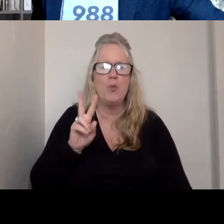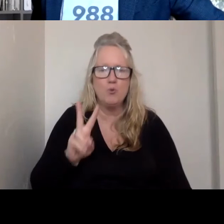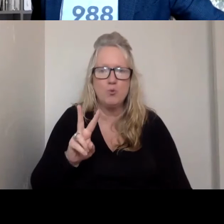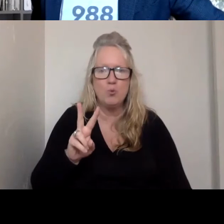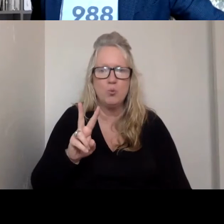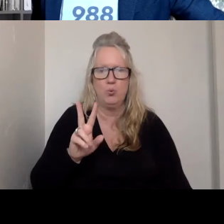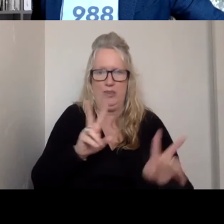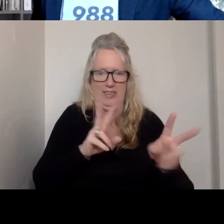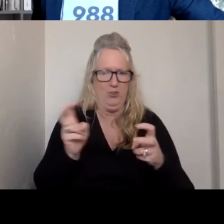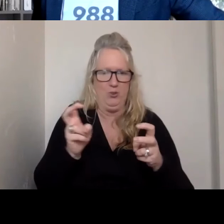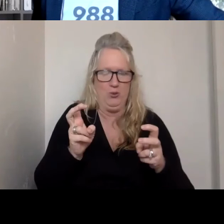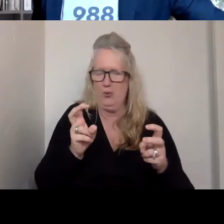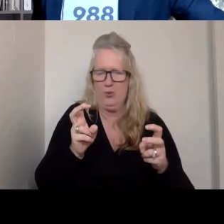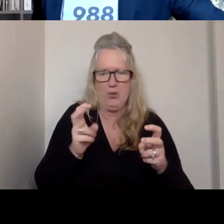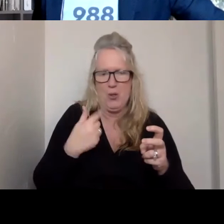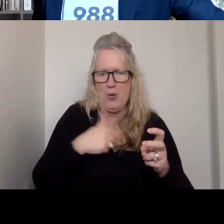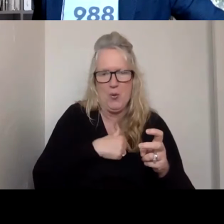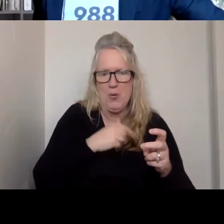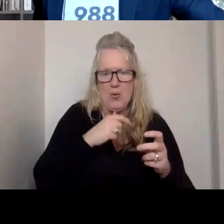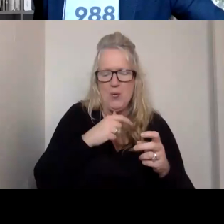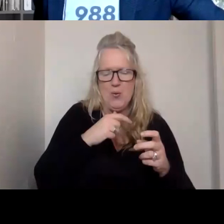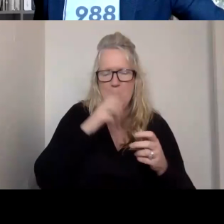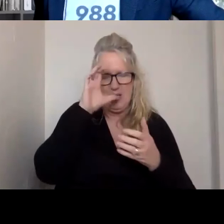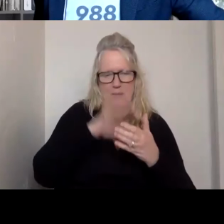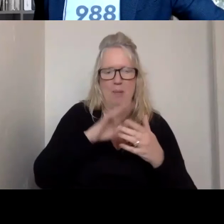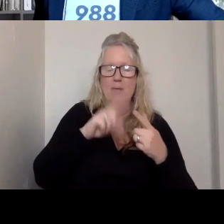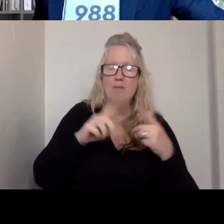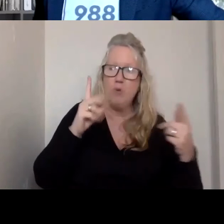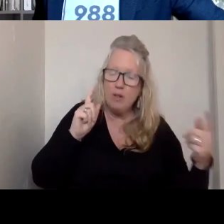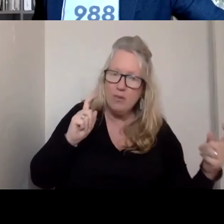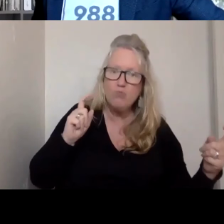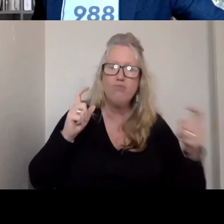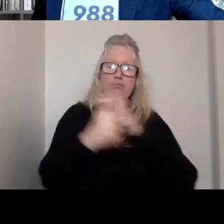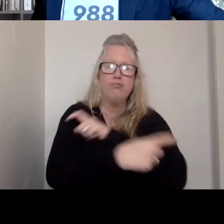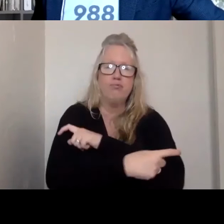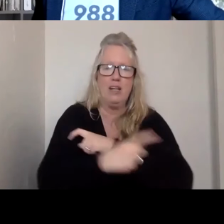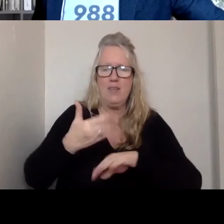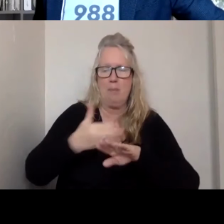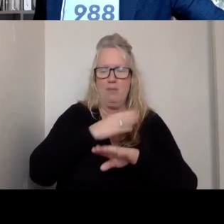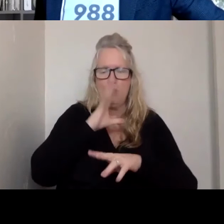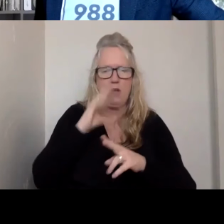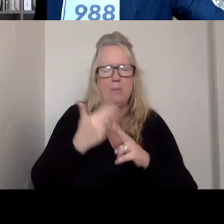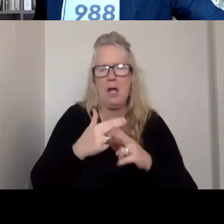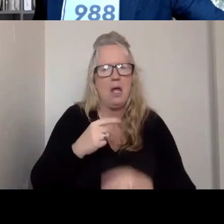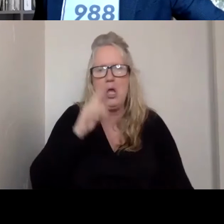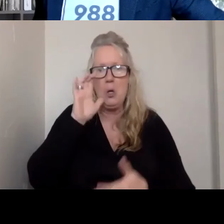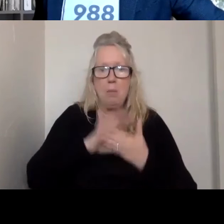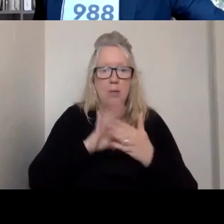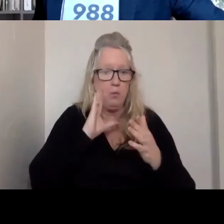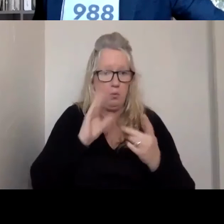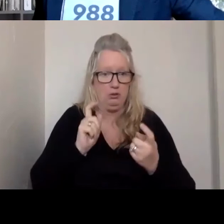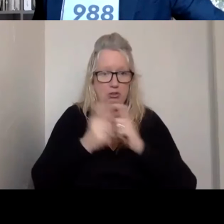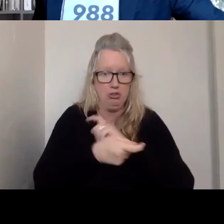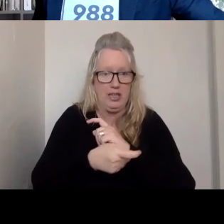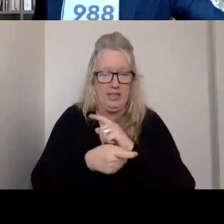WE DON'T BELIEVE THAT WE ARE GOING TO CHANGE THESE TYPES OF